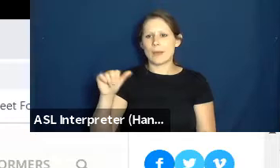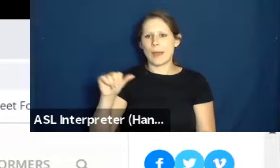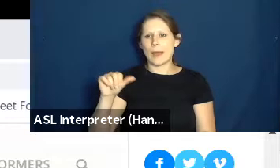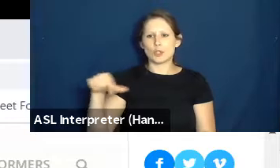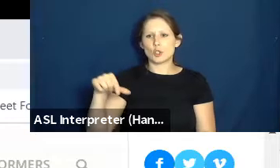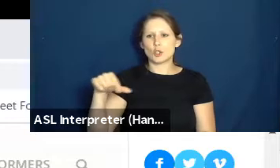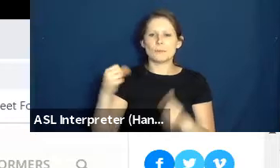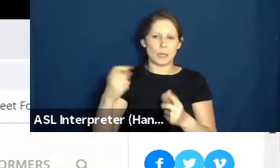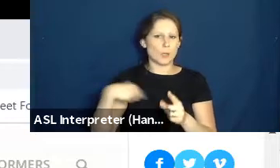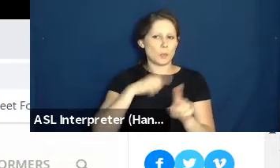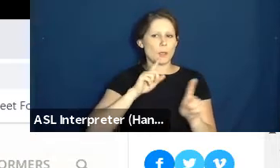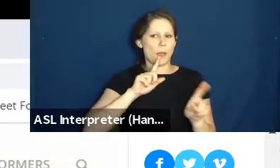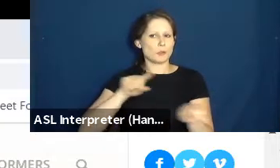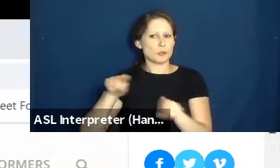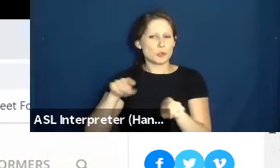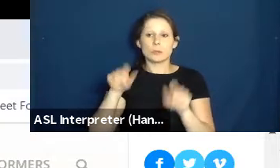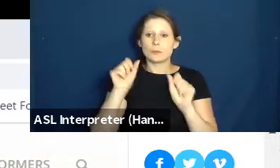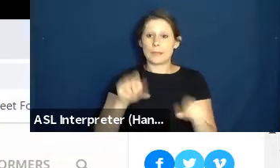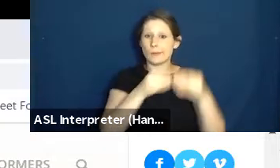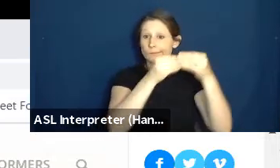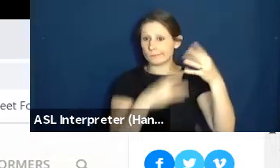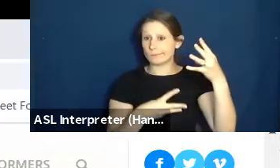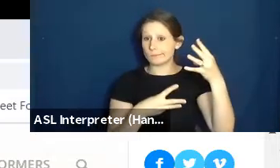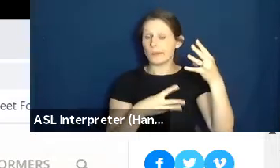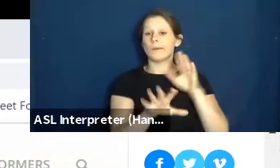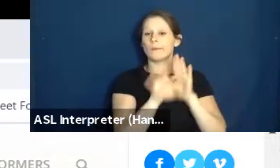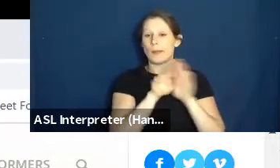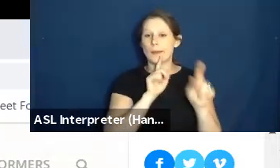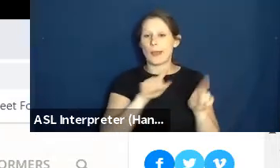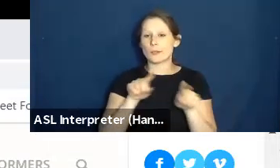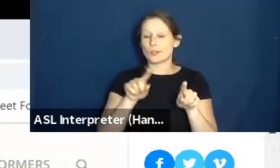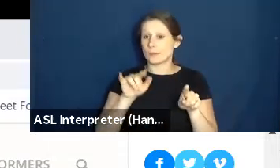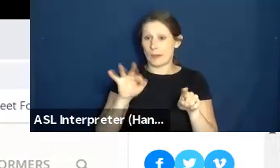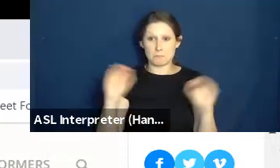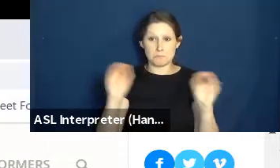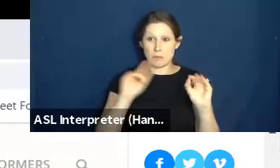you can go here, find the answers. If you don't find the answers here, don't hesitate to call